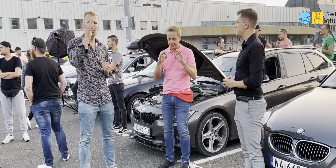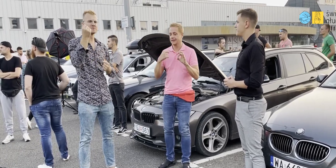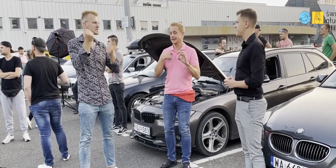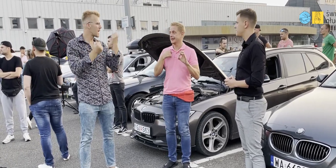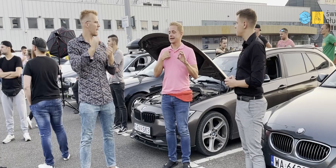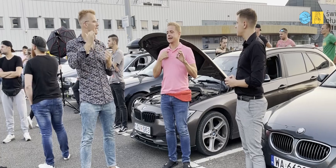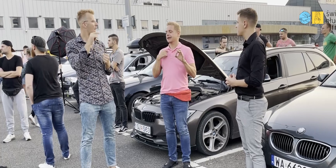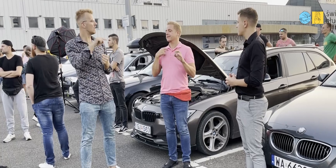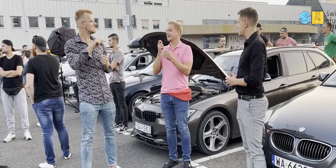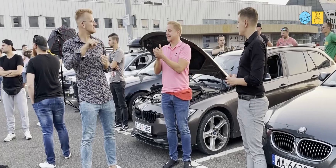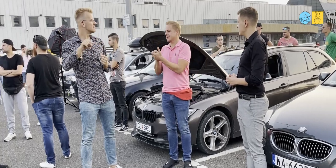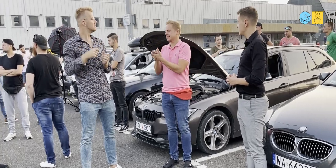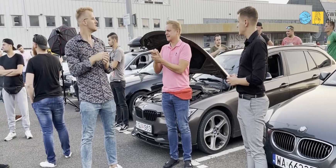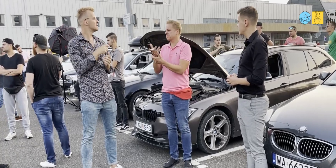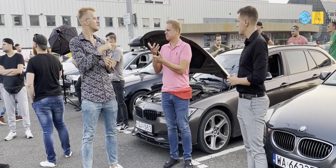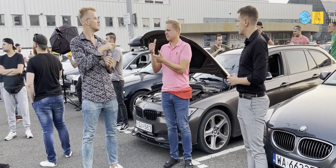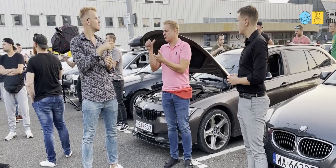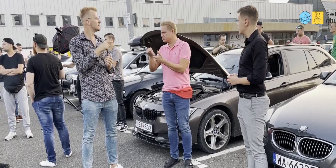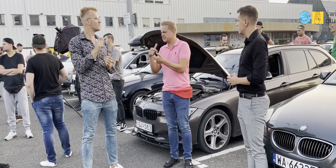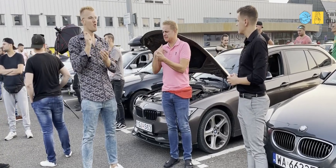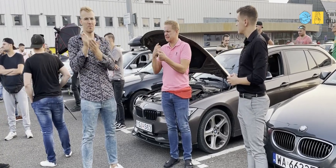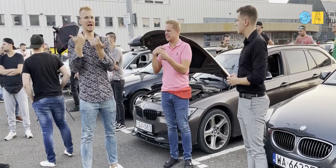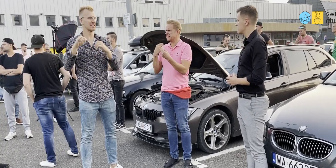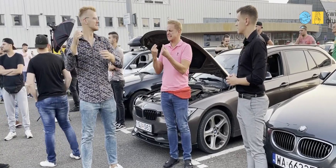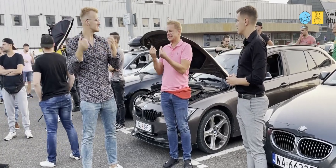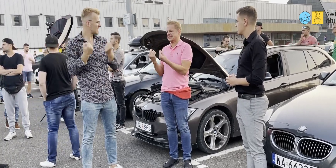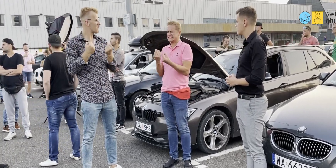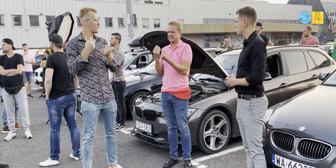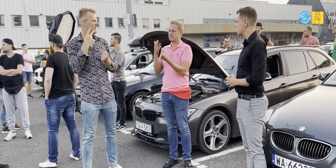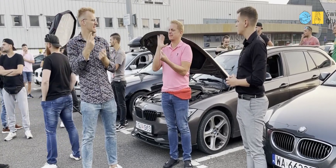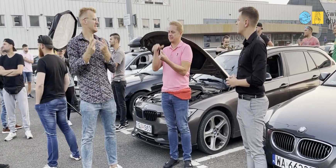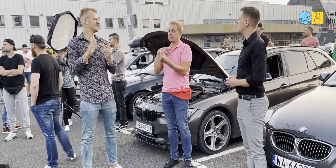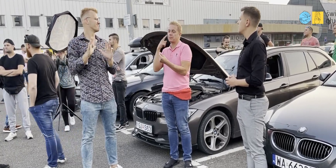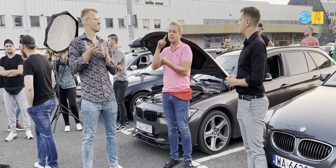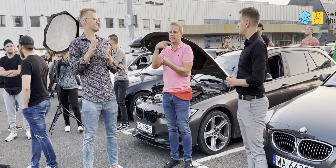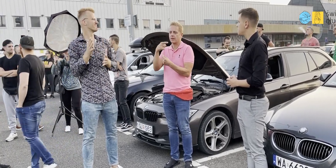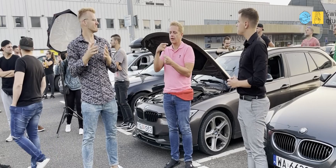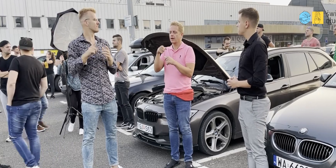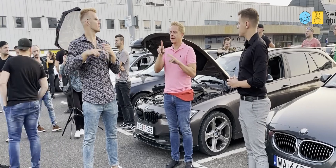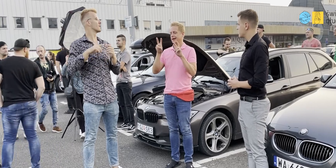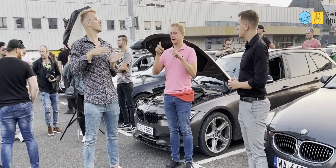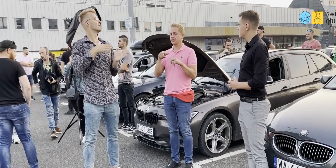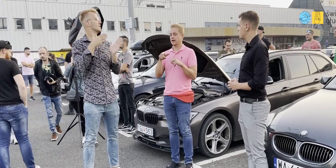out how good this brand makes cars!